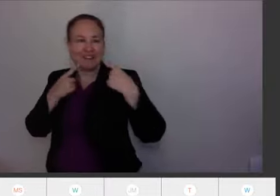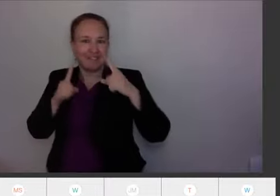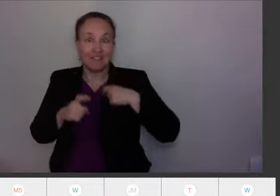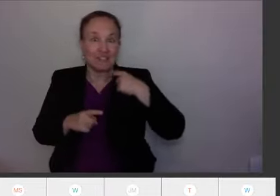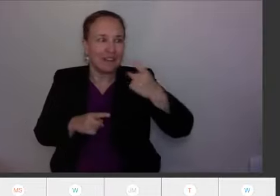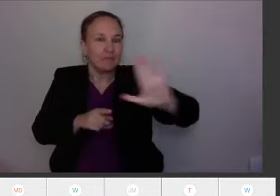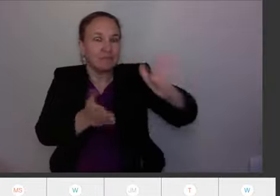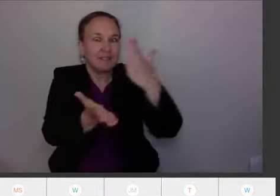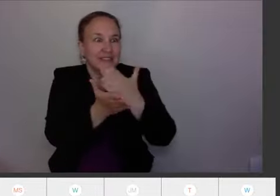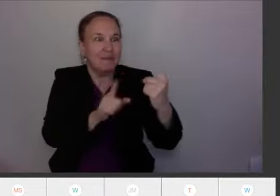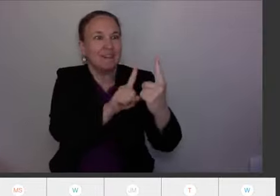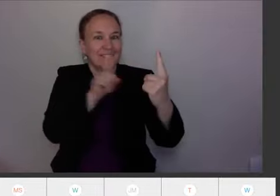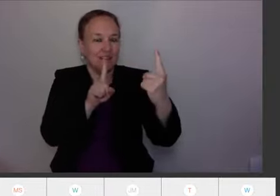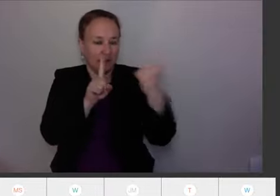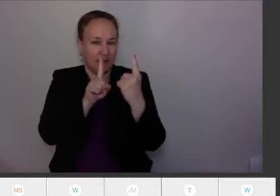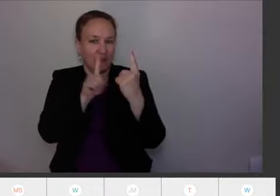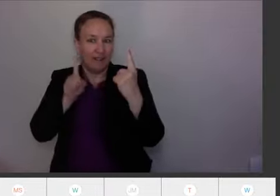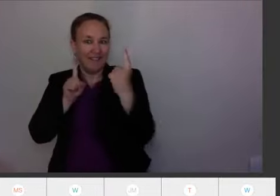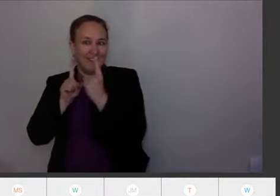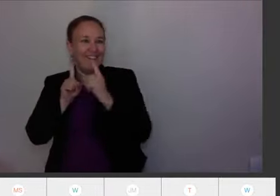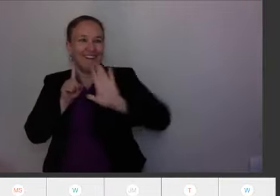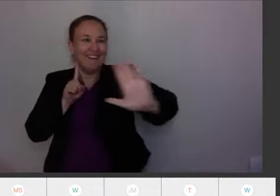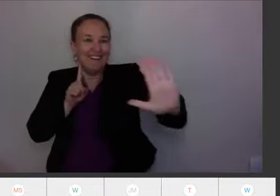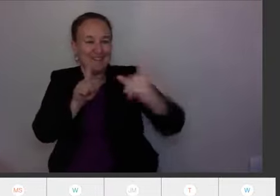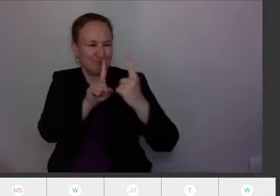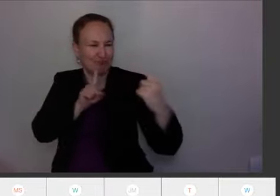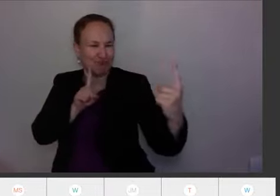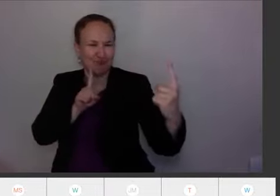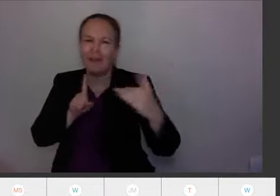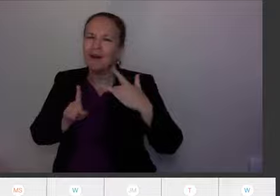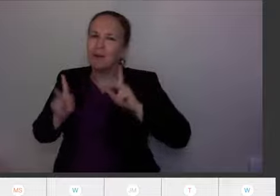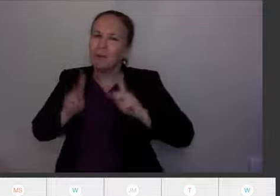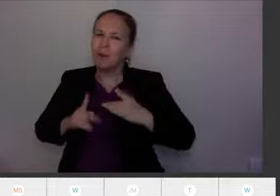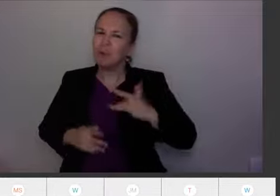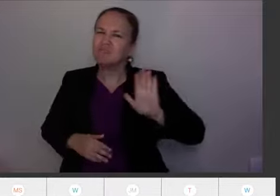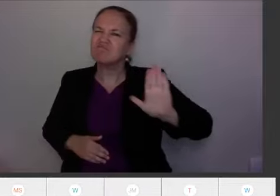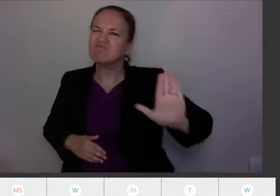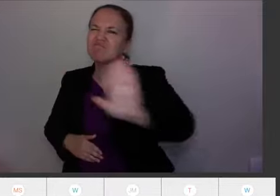you're too close it's just human nature so we need to be really really conscious